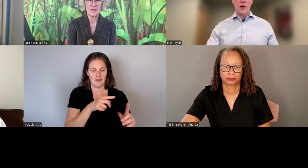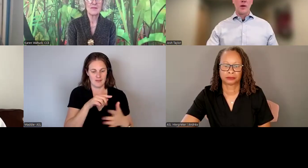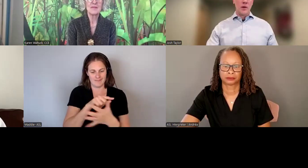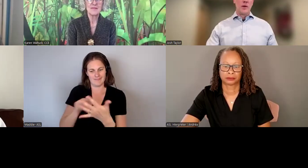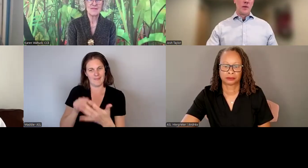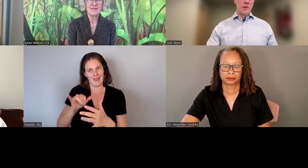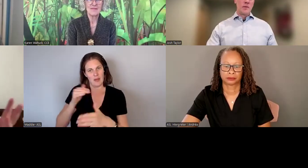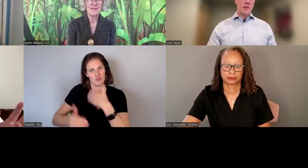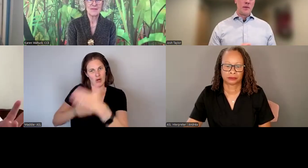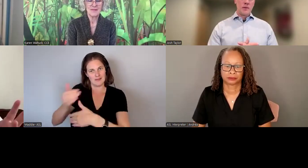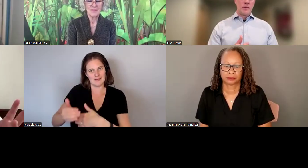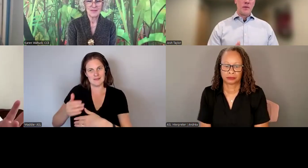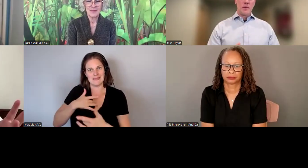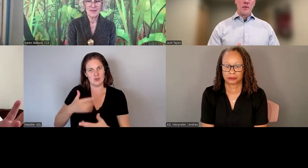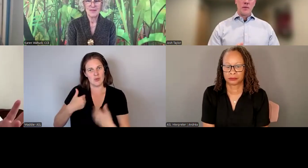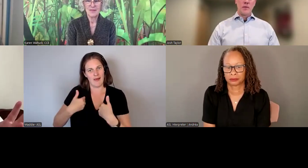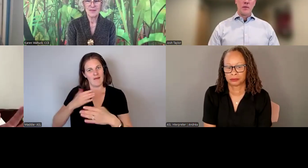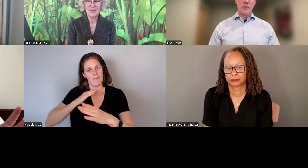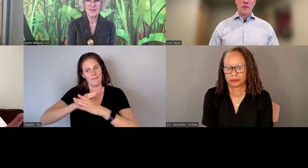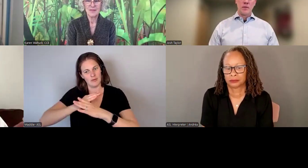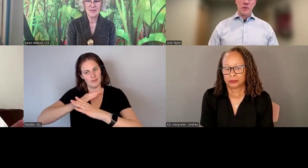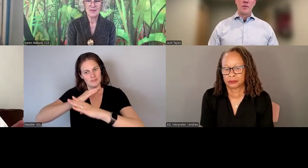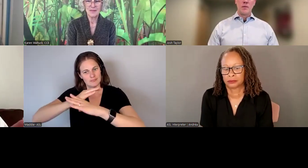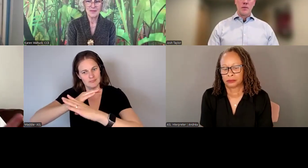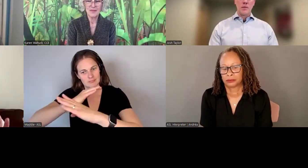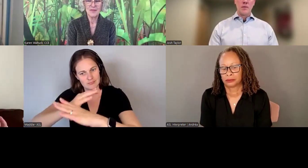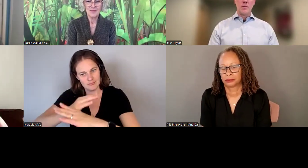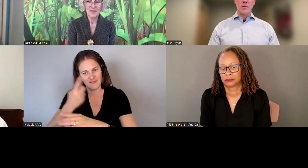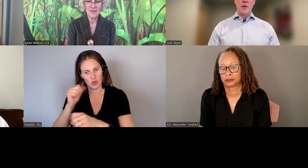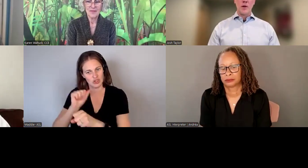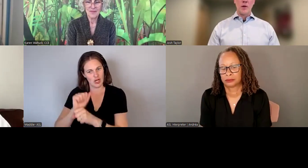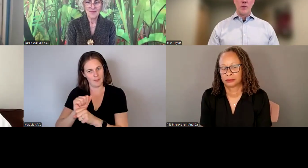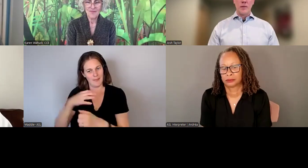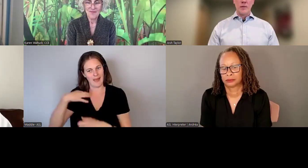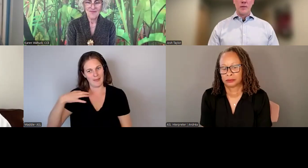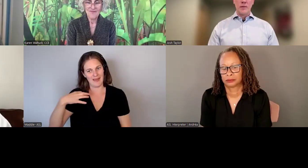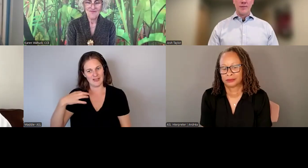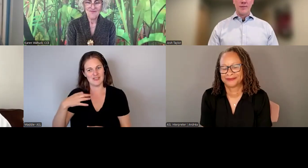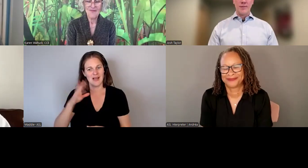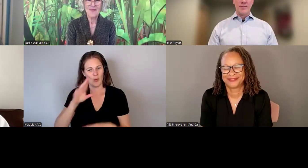by that, job application process. And I'll pause for the interpreter switch.